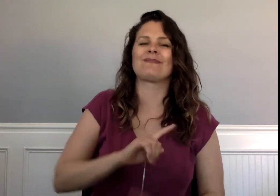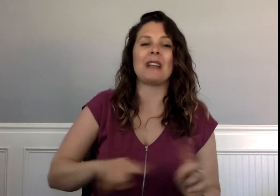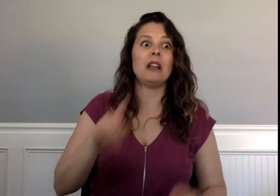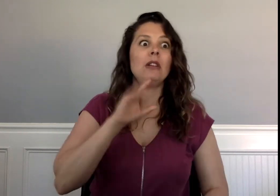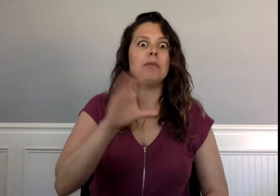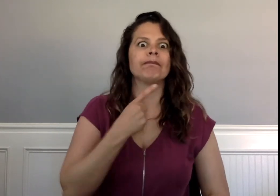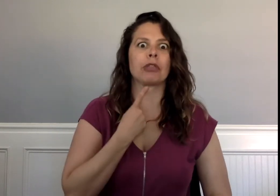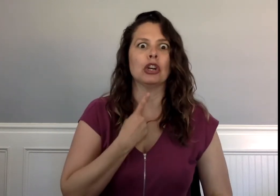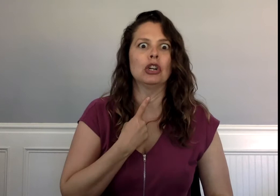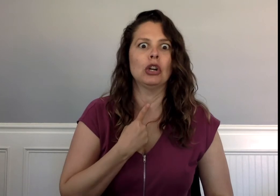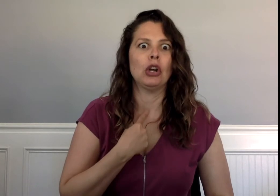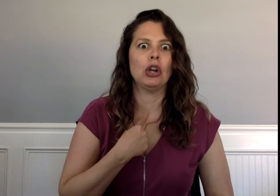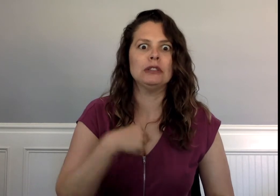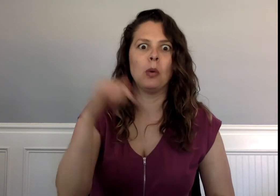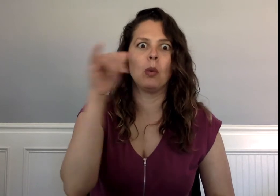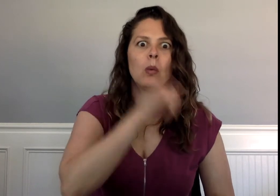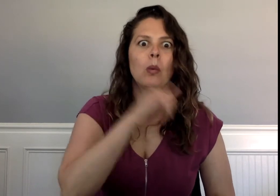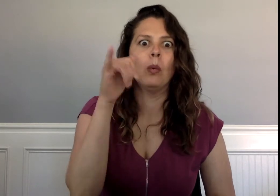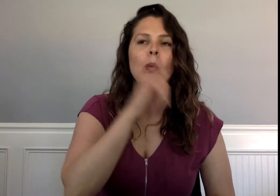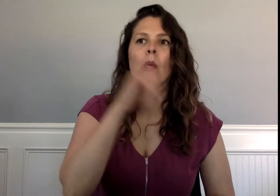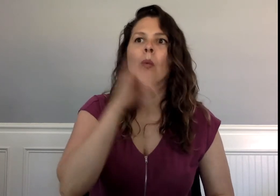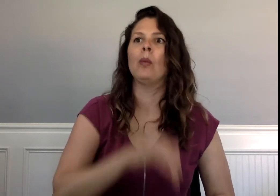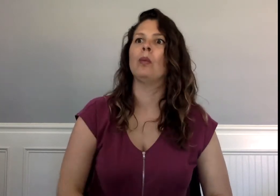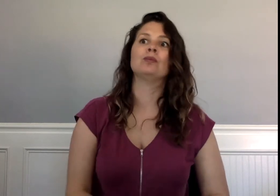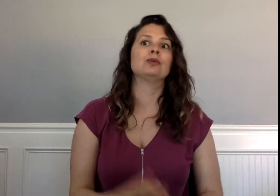But first Charlie needed something to drink.